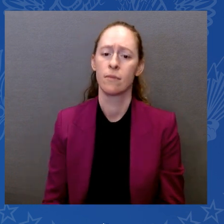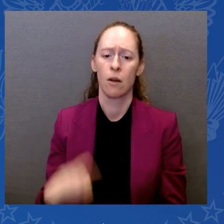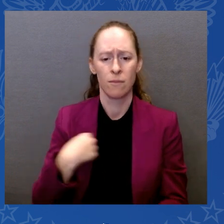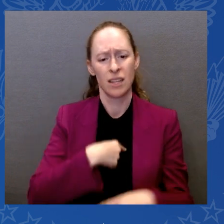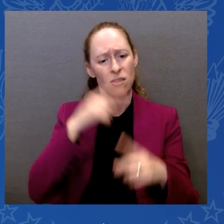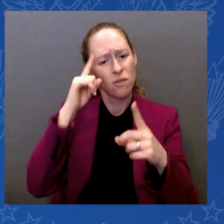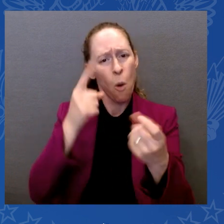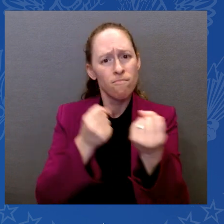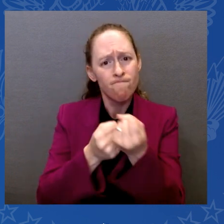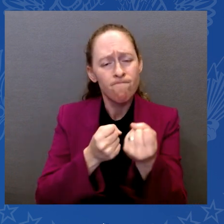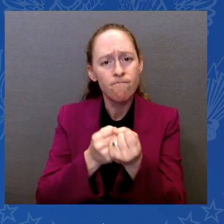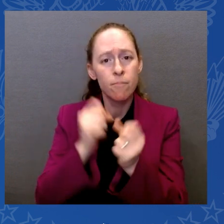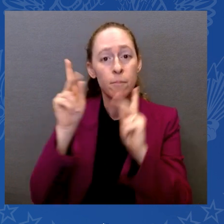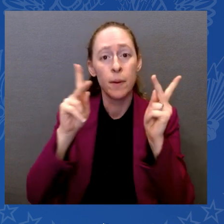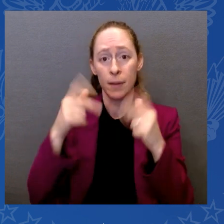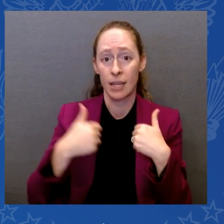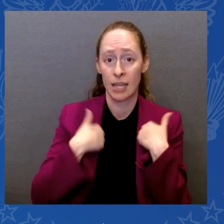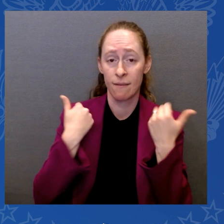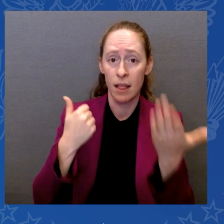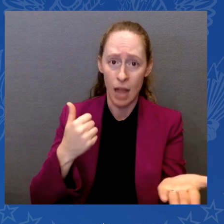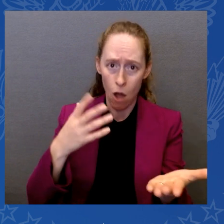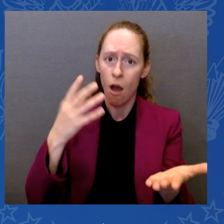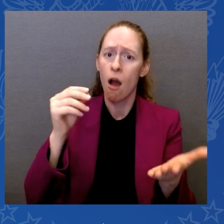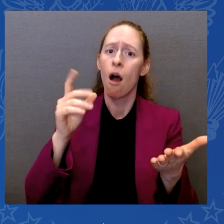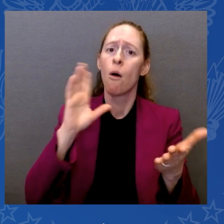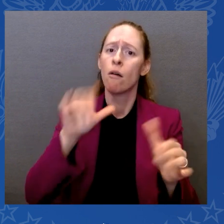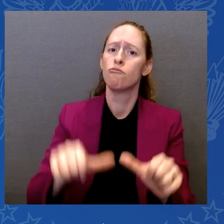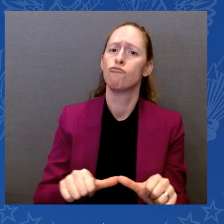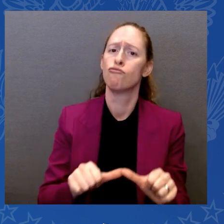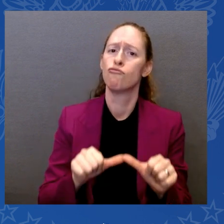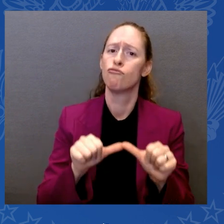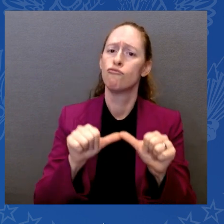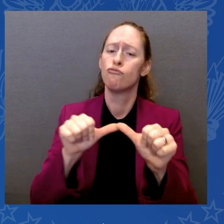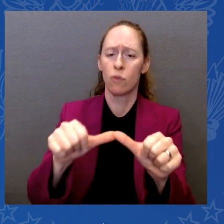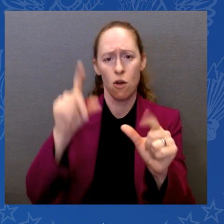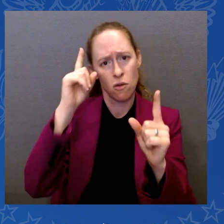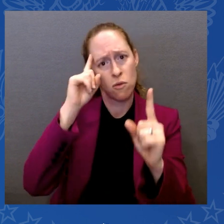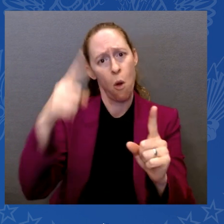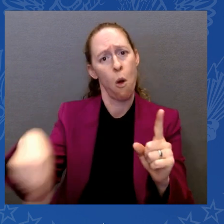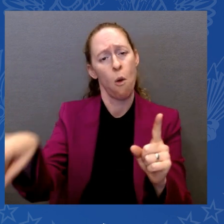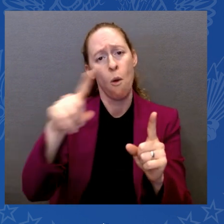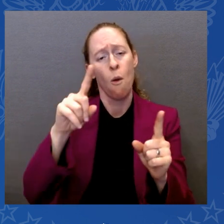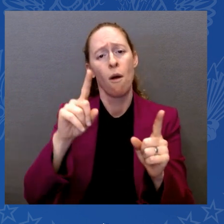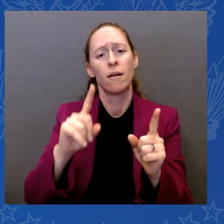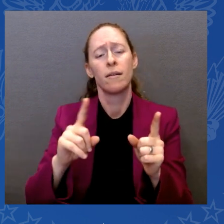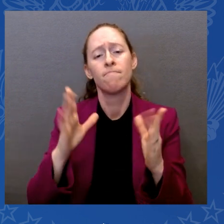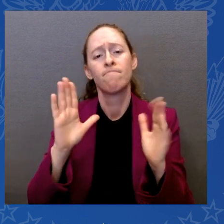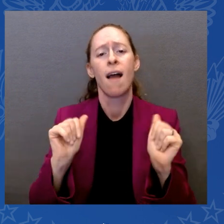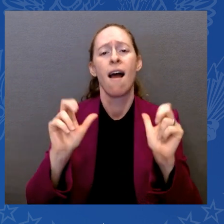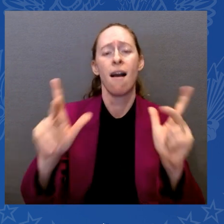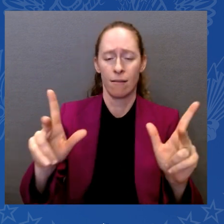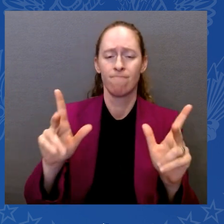And my wife and I, we talked about it last night. We pray for the -- I know the death toll is up a little bit --